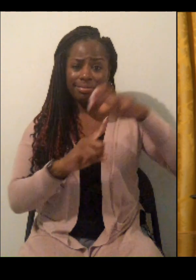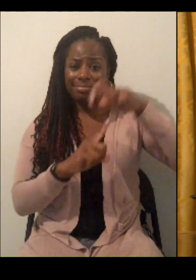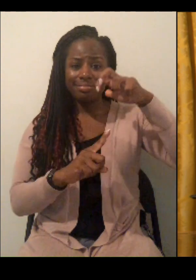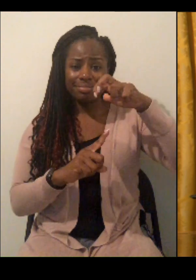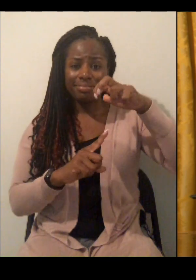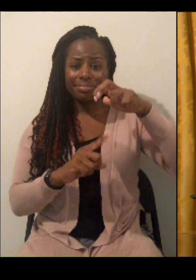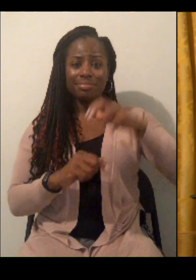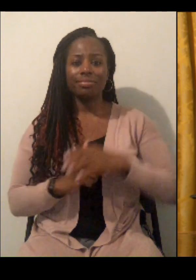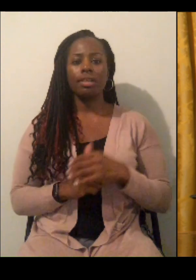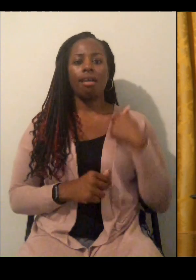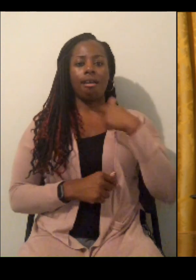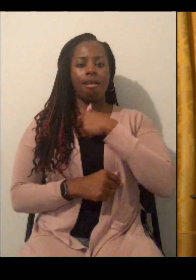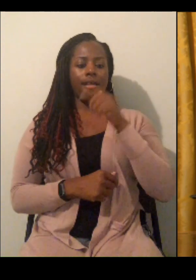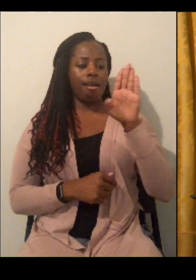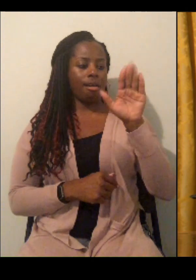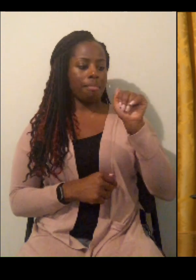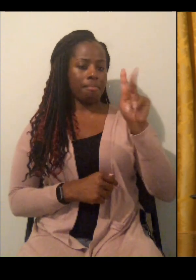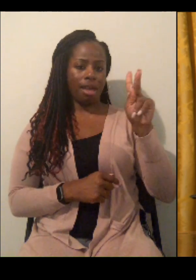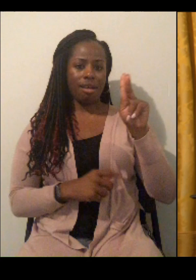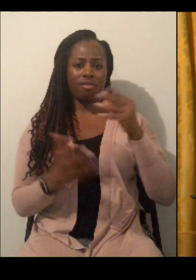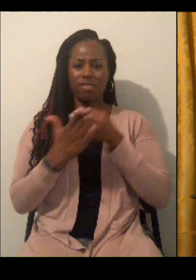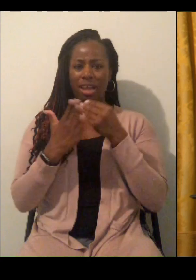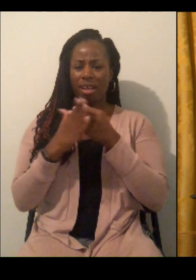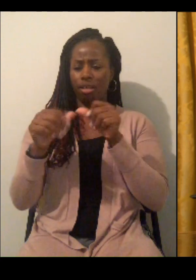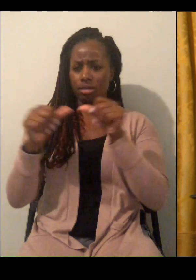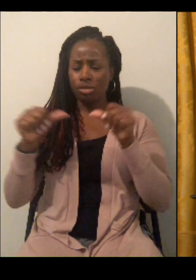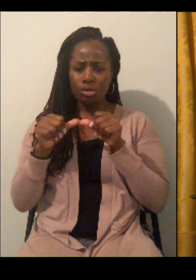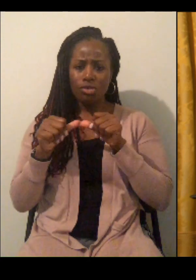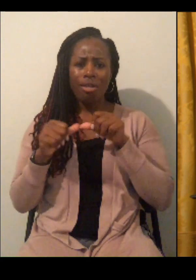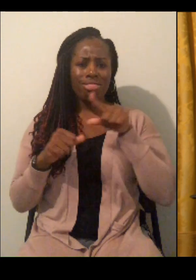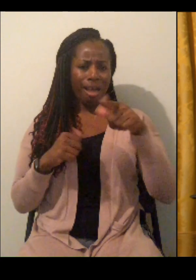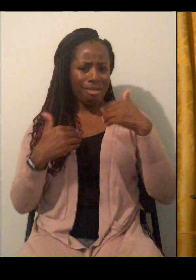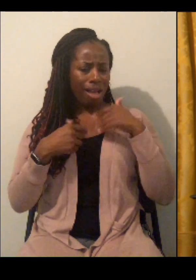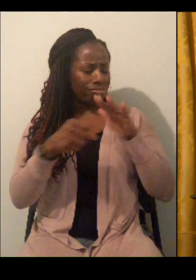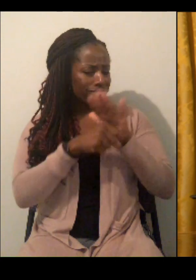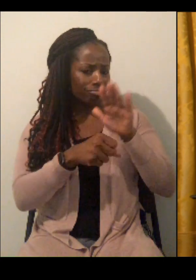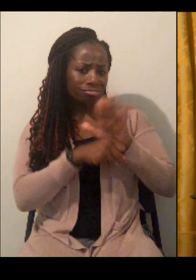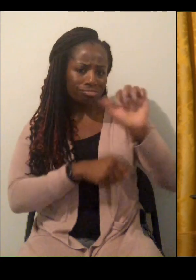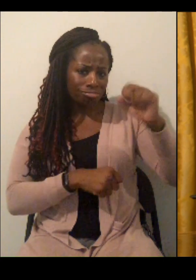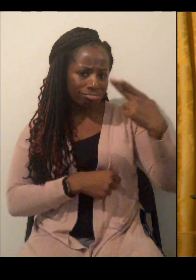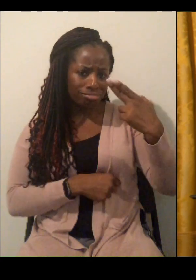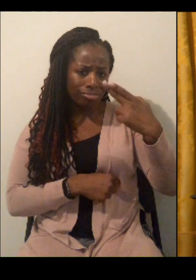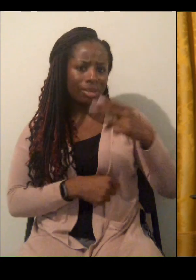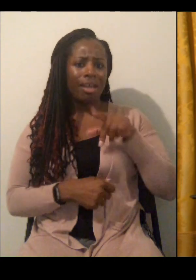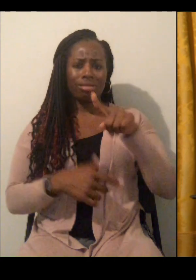institutions are fully capitalized and incredibly strong our unemployment is at